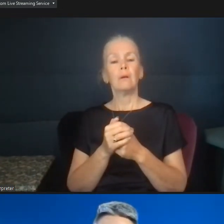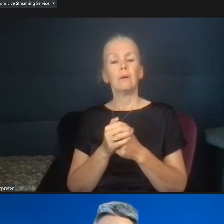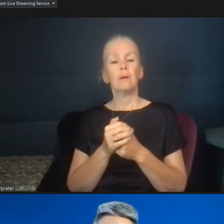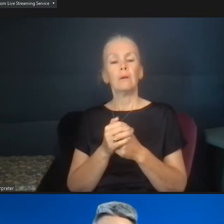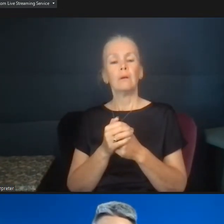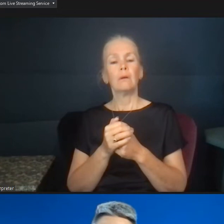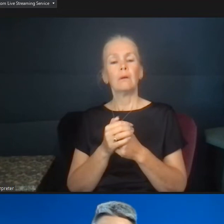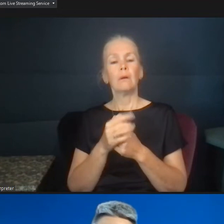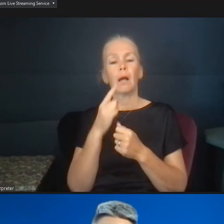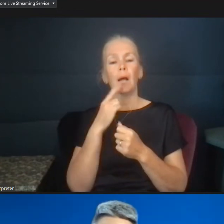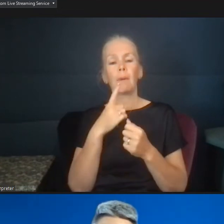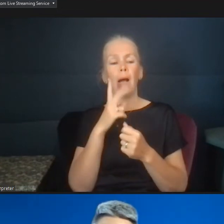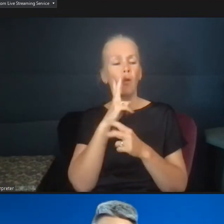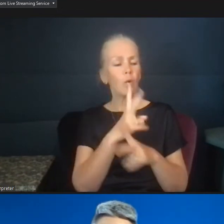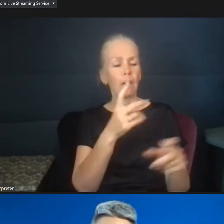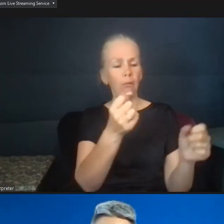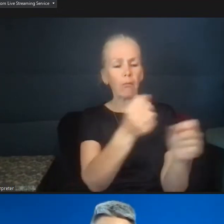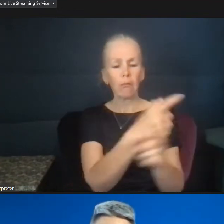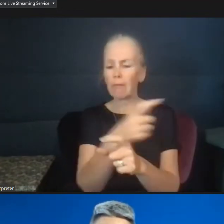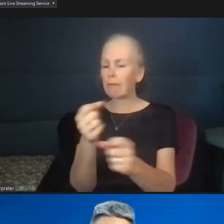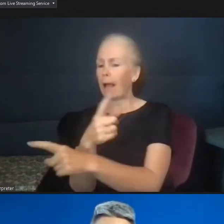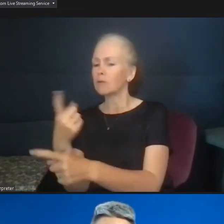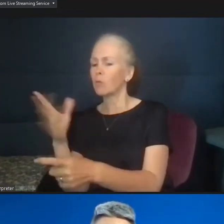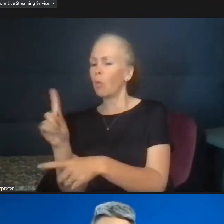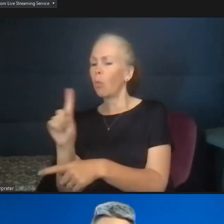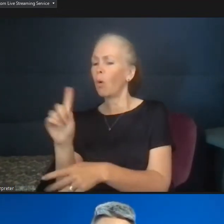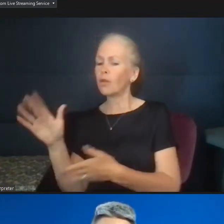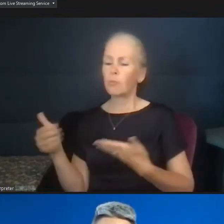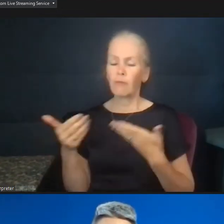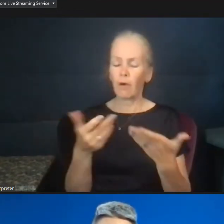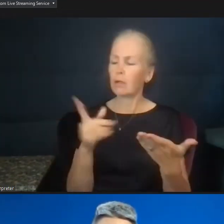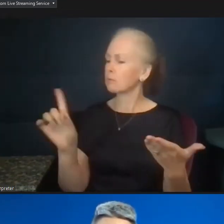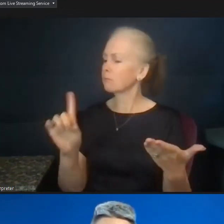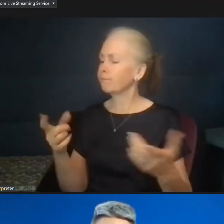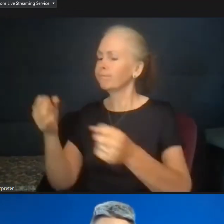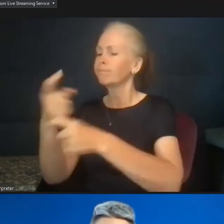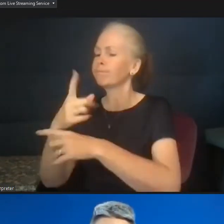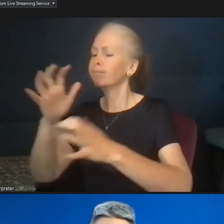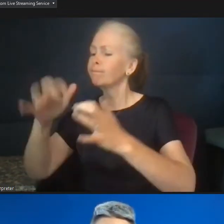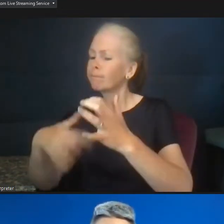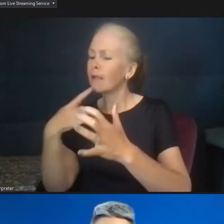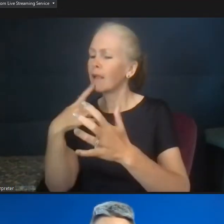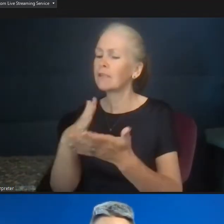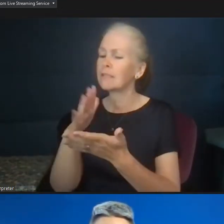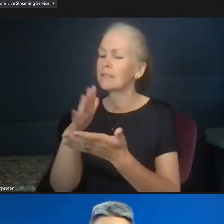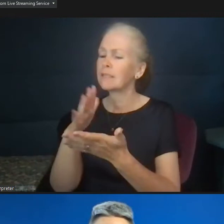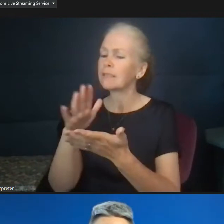the gaps in what you currently provide and whether it's actually fit for purpose. You know, there's